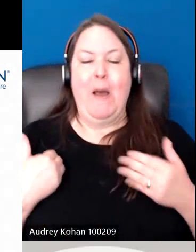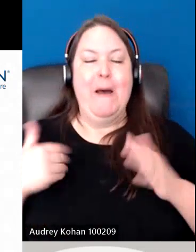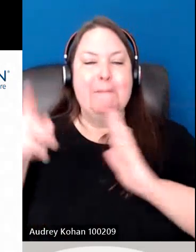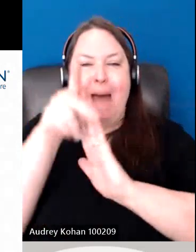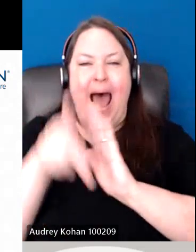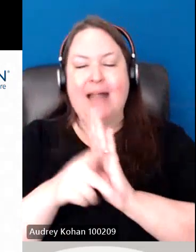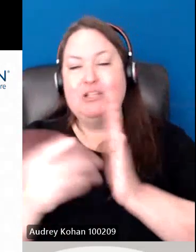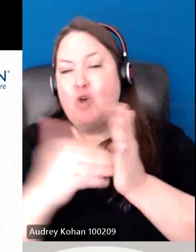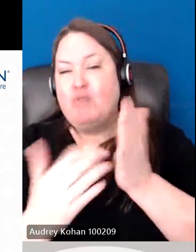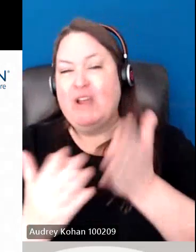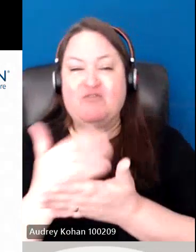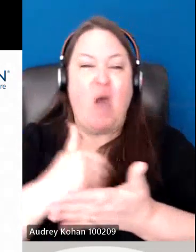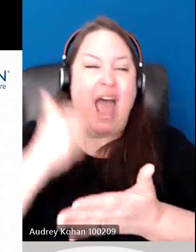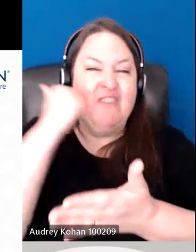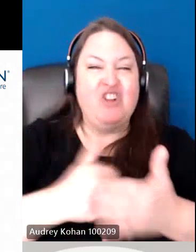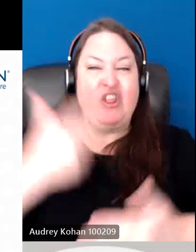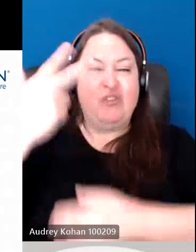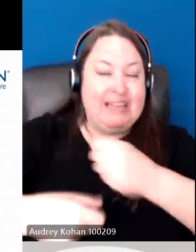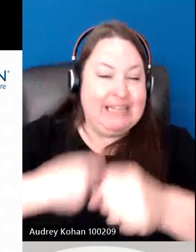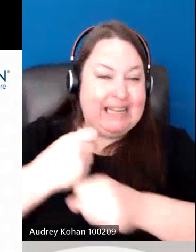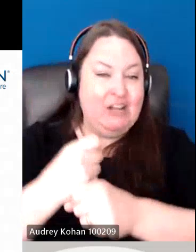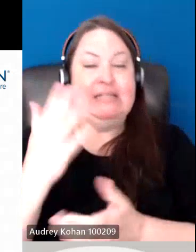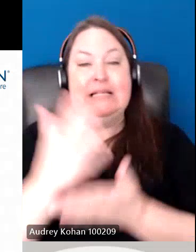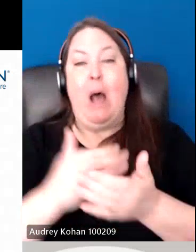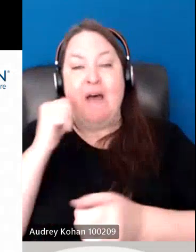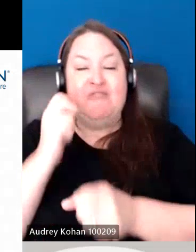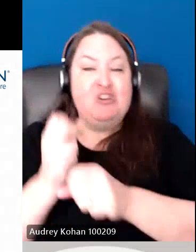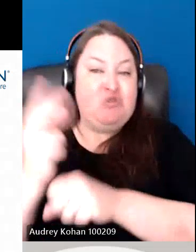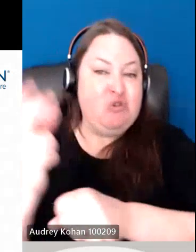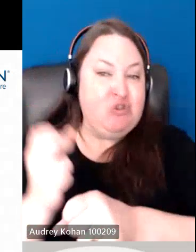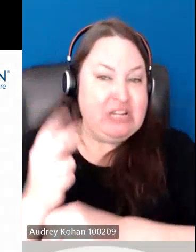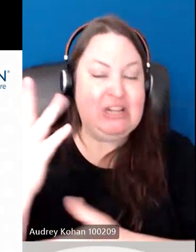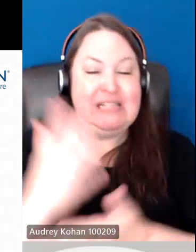like every three years some hospitals do it every two years some do it every 3 years some clinics